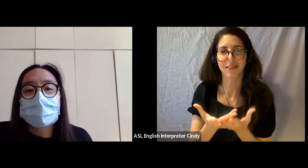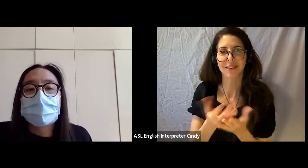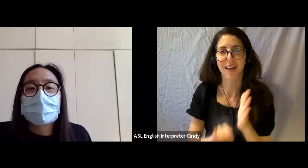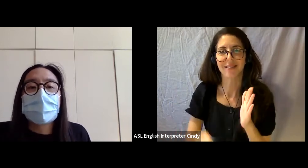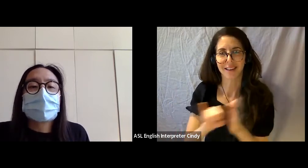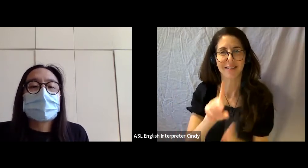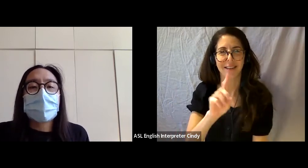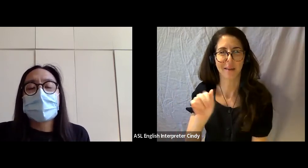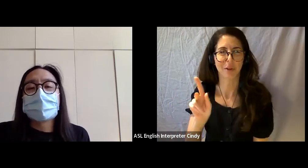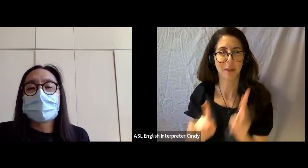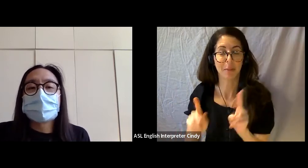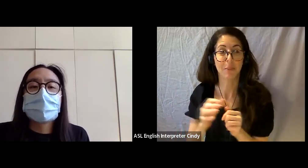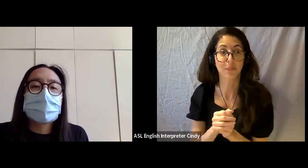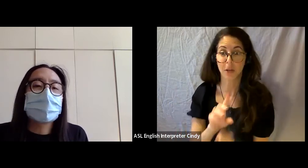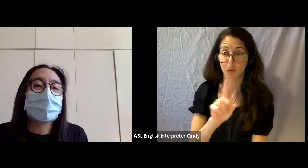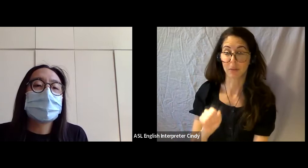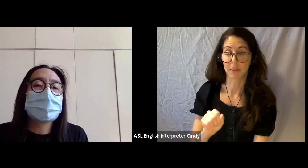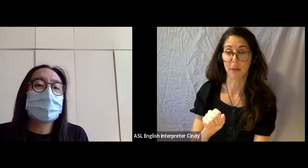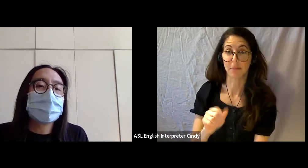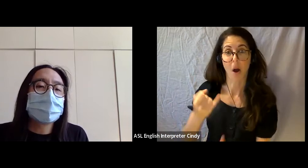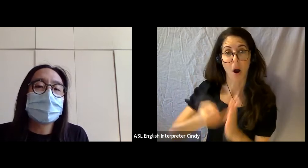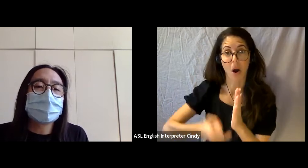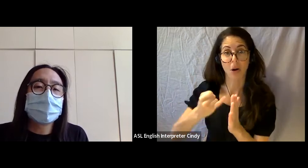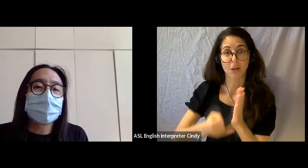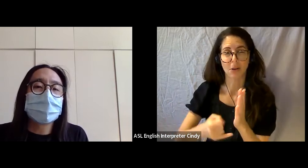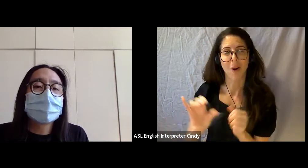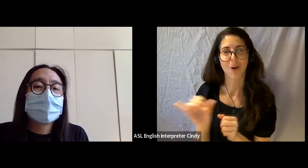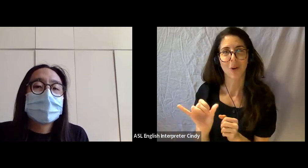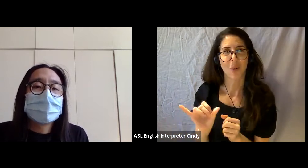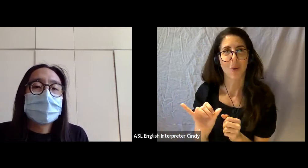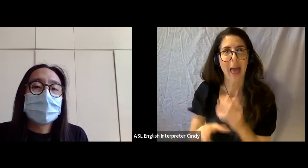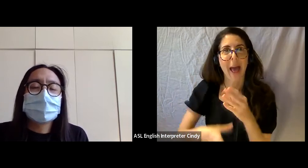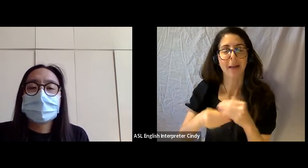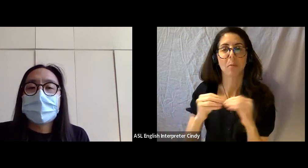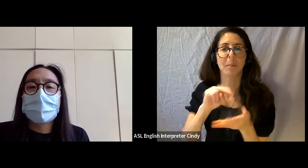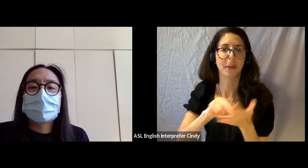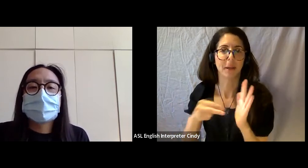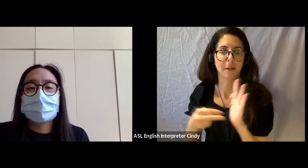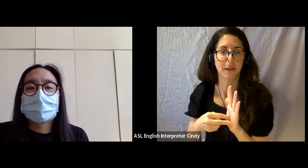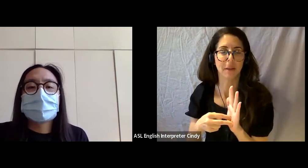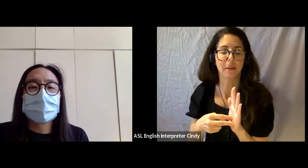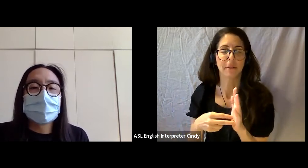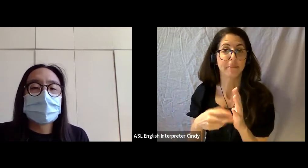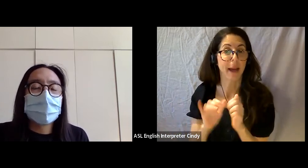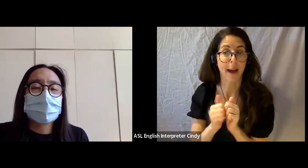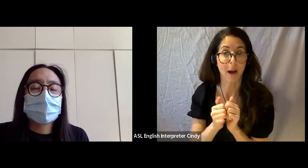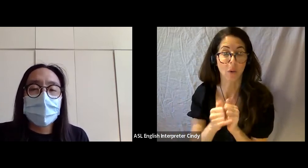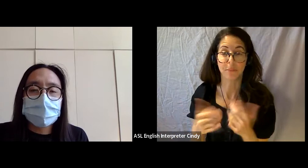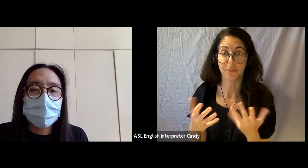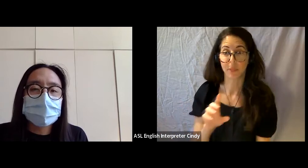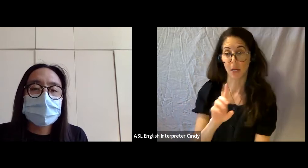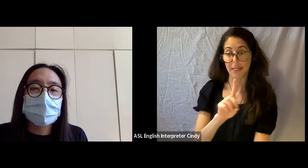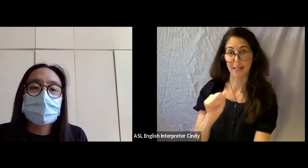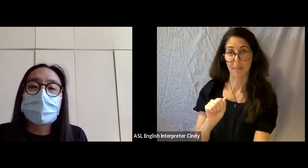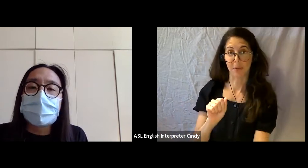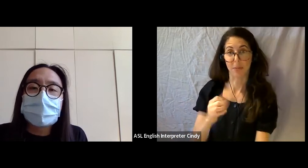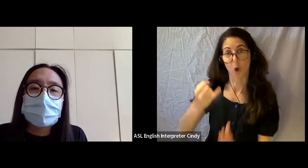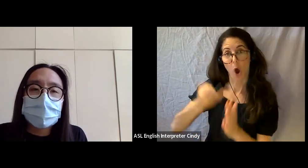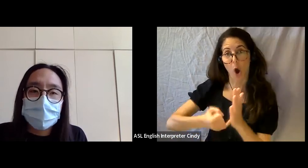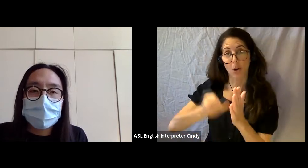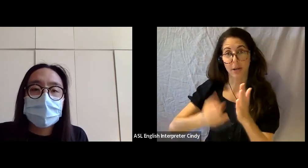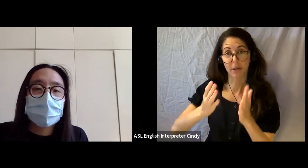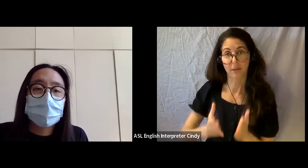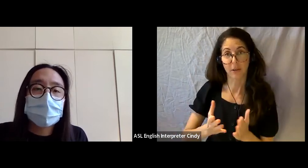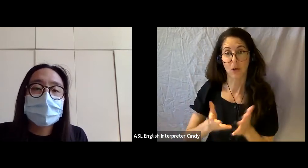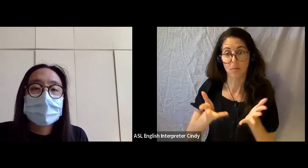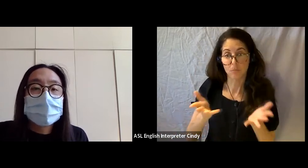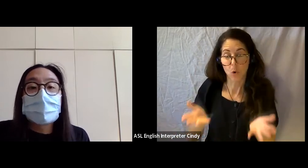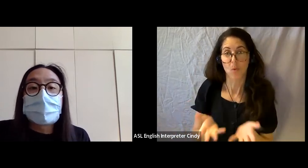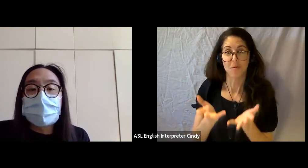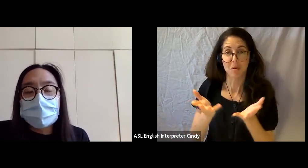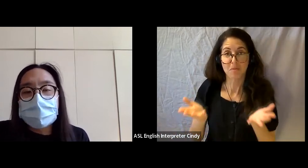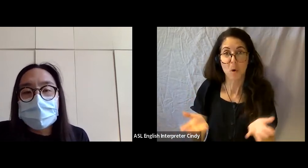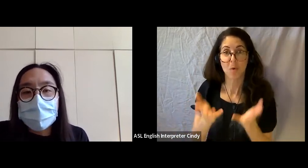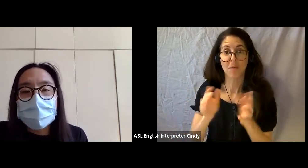And disability Arts carries this additional dimension of meaning in that as disability arts practitioners move their work forward – individually and collectively –